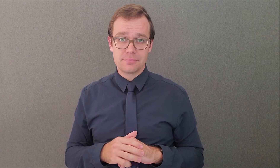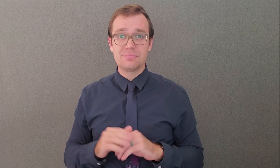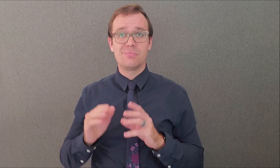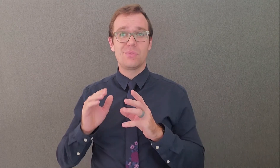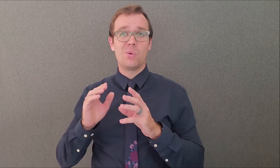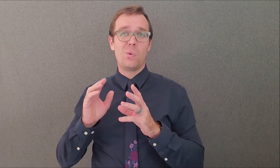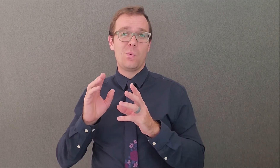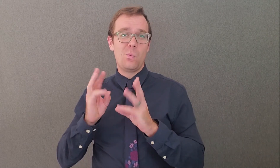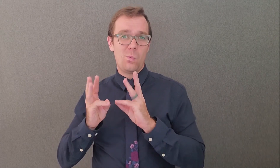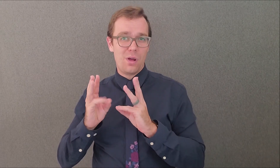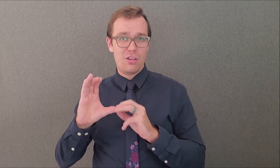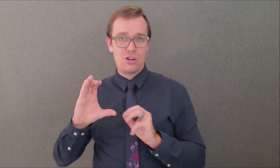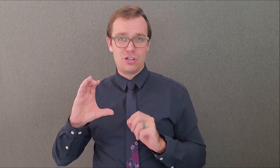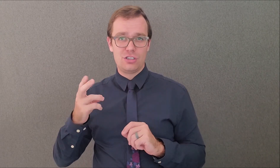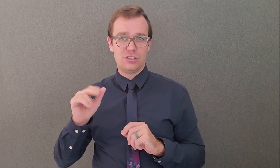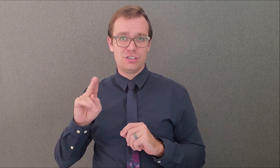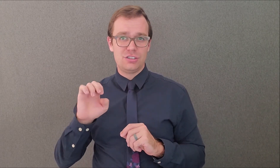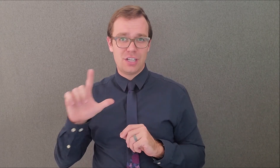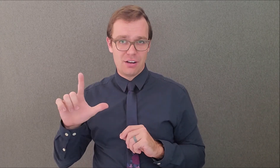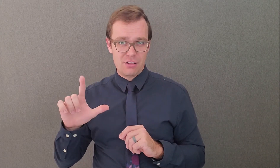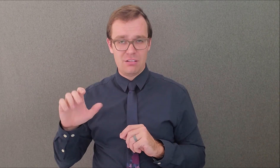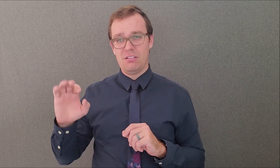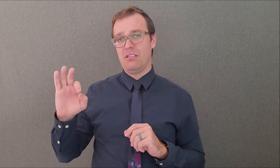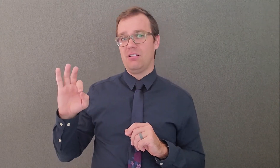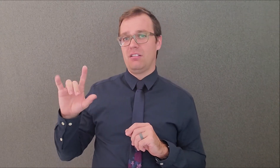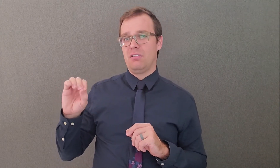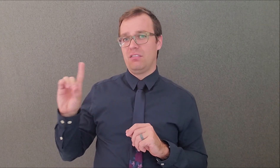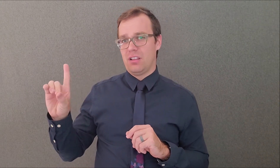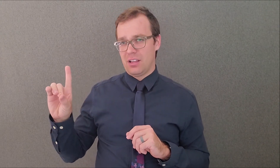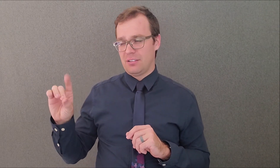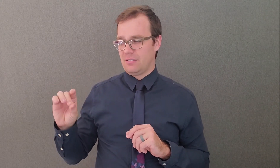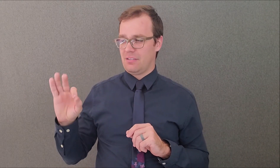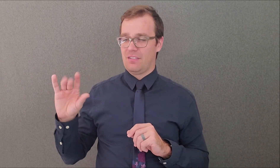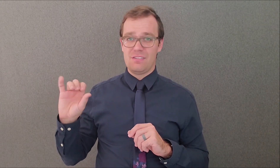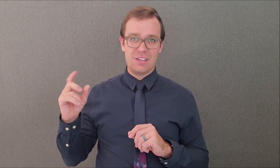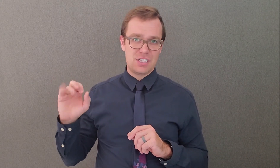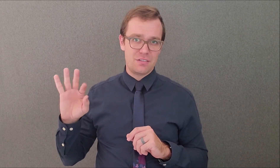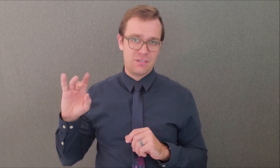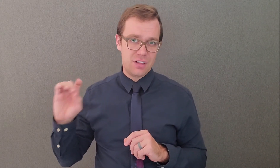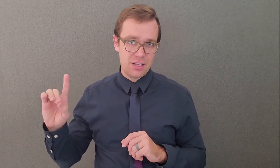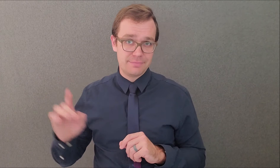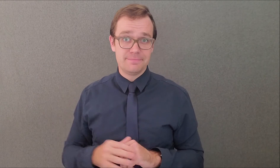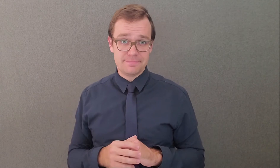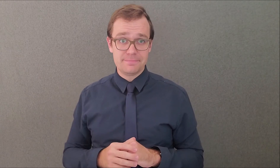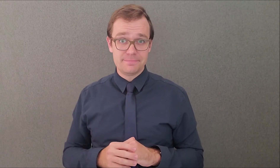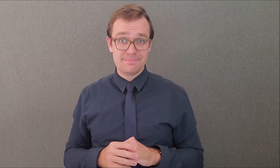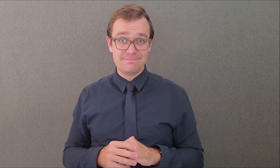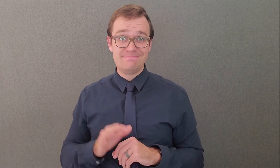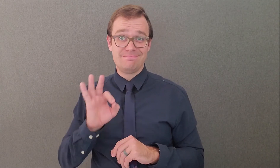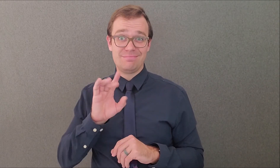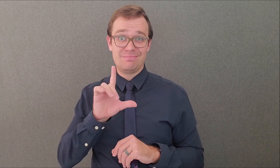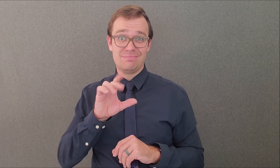The Weather Channel, floods and flash flooding. Flood, it happened here.